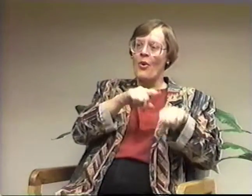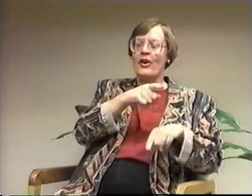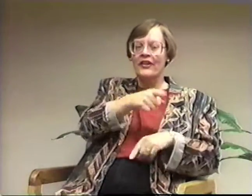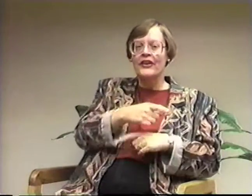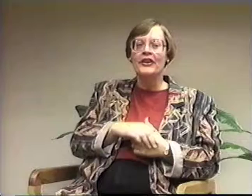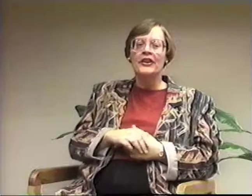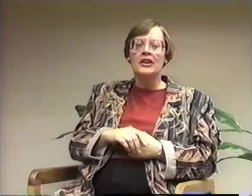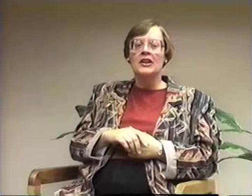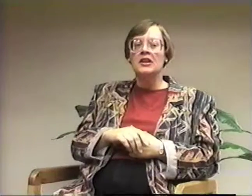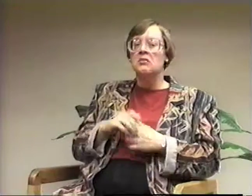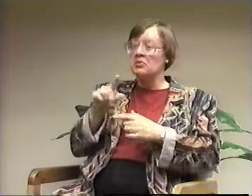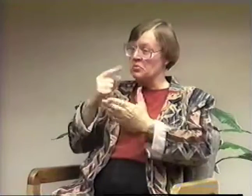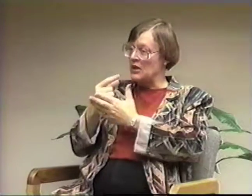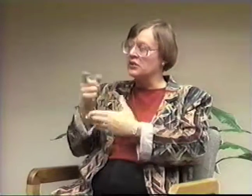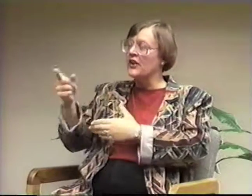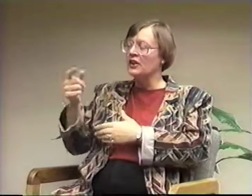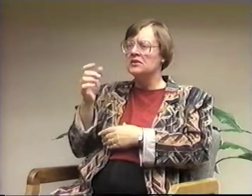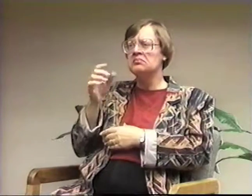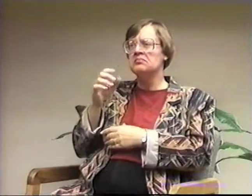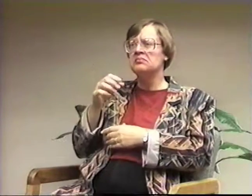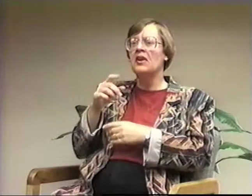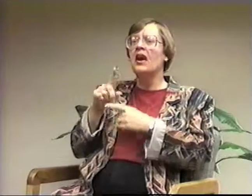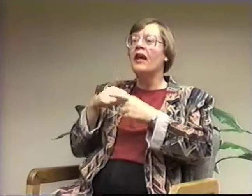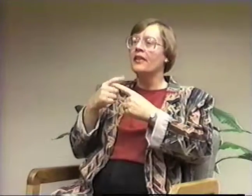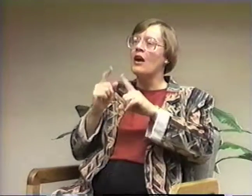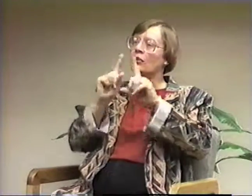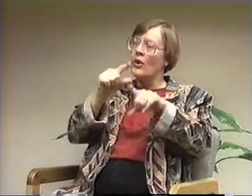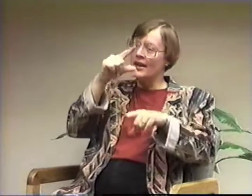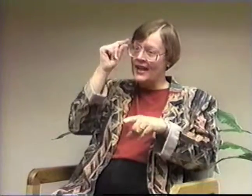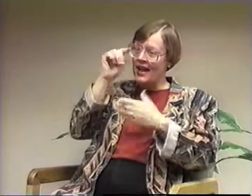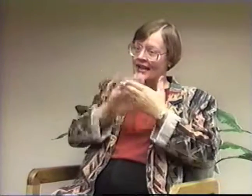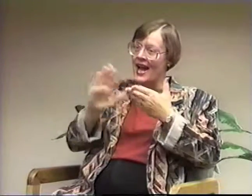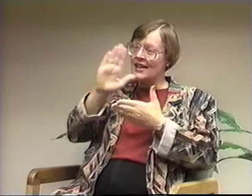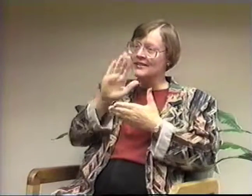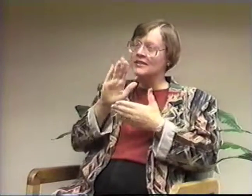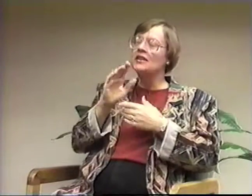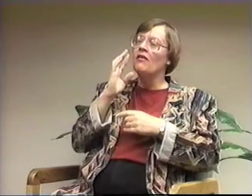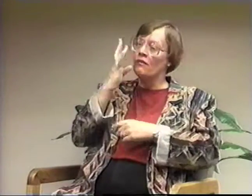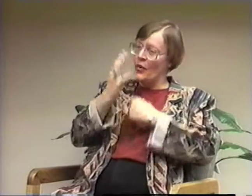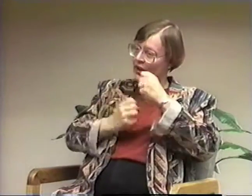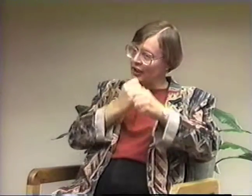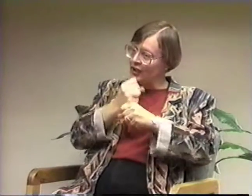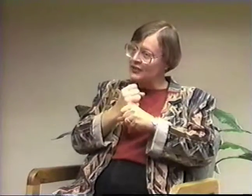I don't think I would have gotten that in a hearing school had I gone to a hearing school. But I graduated and then I went to Gallaudet University